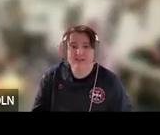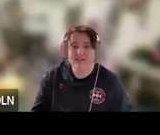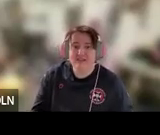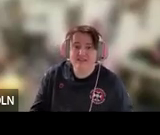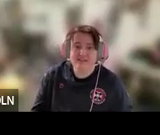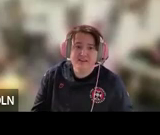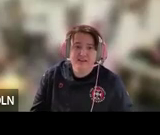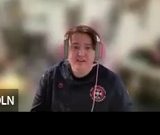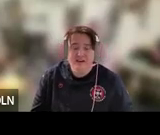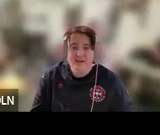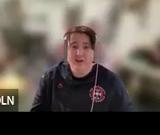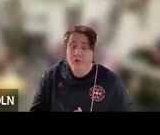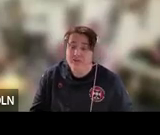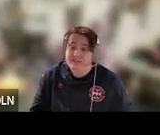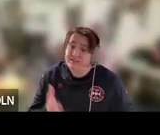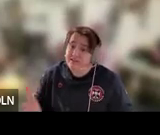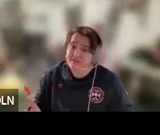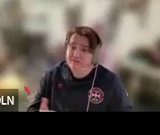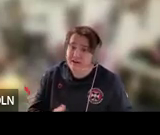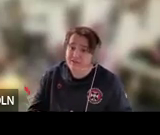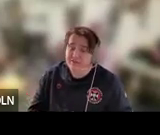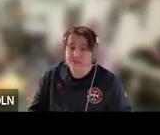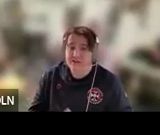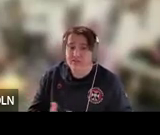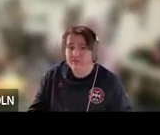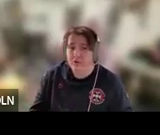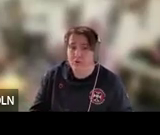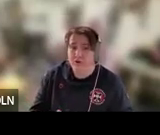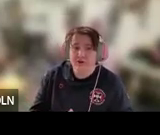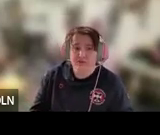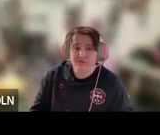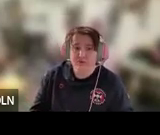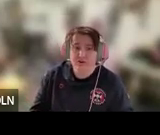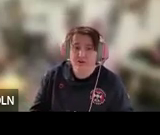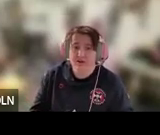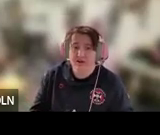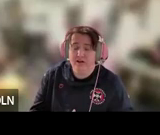If things go over a deadline, either for yourself or for